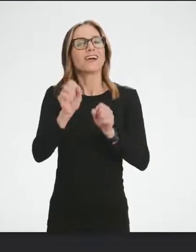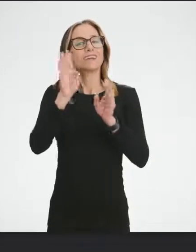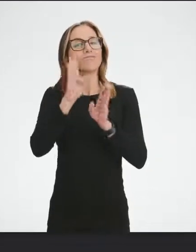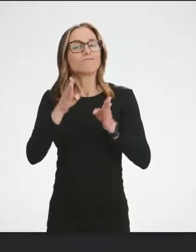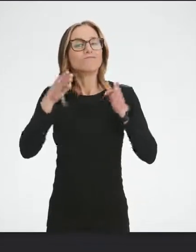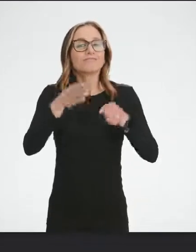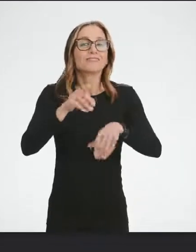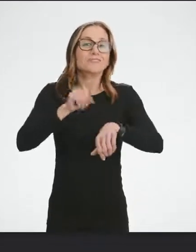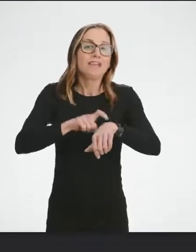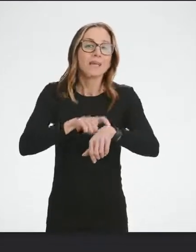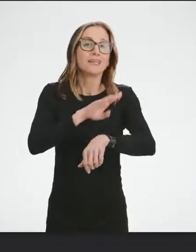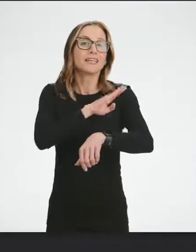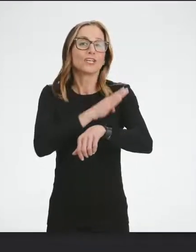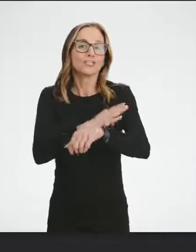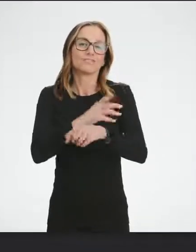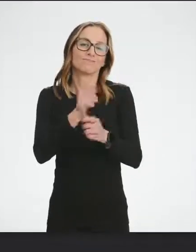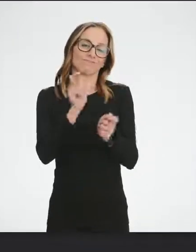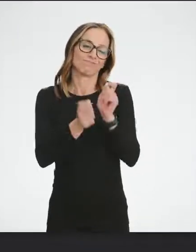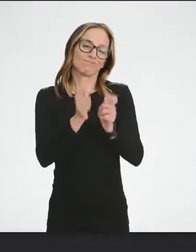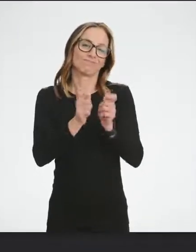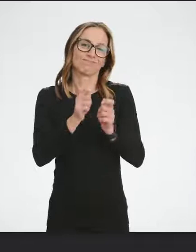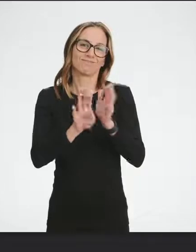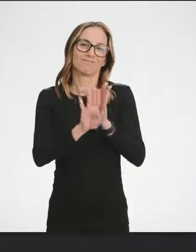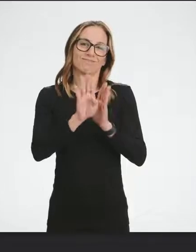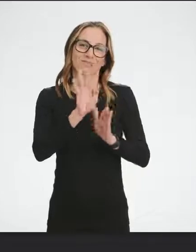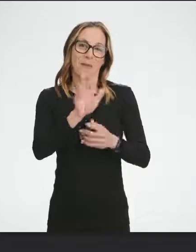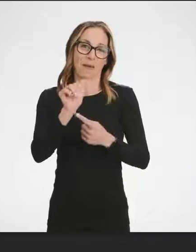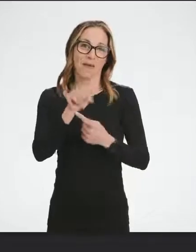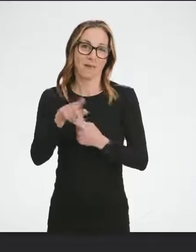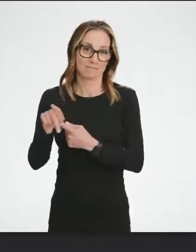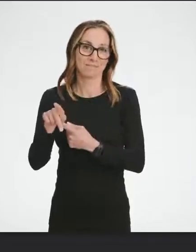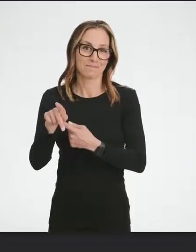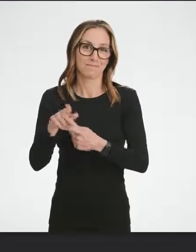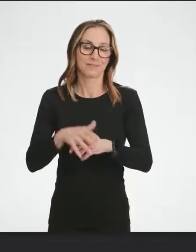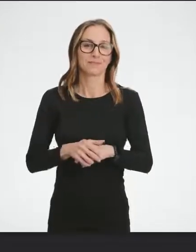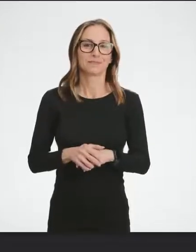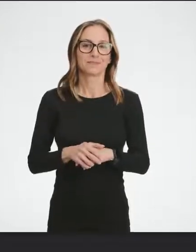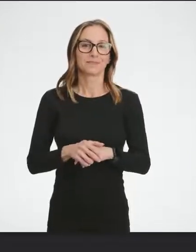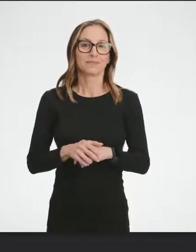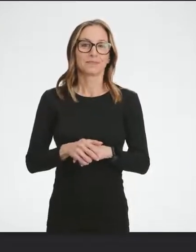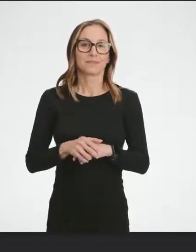makes your app unique. Writing a new UI framework is a huge undertaking.